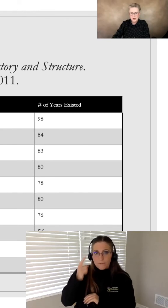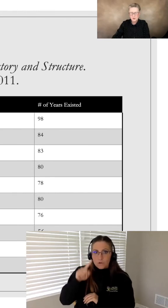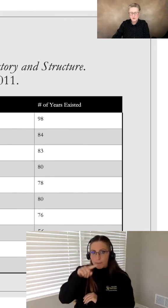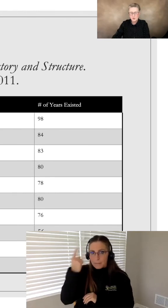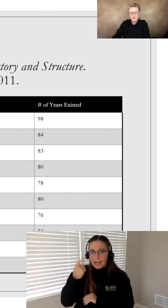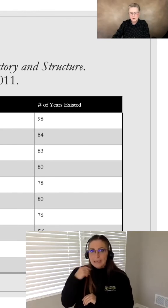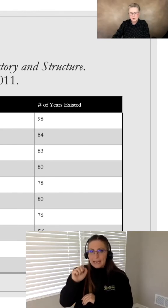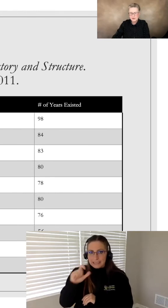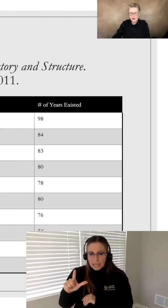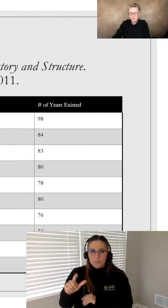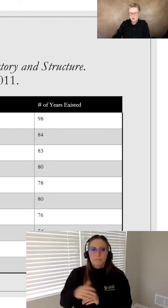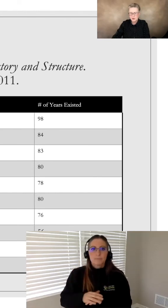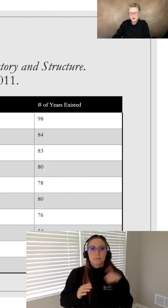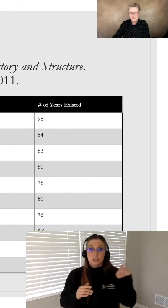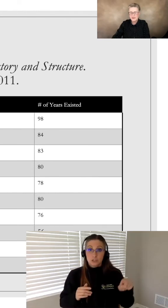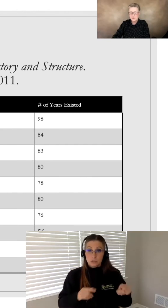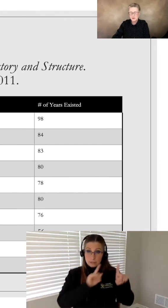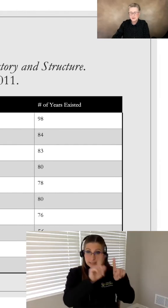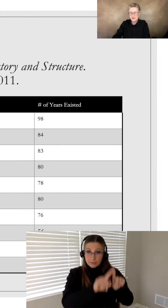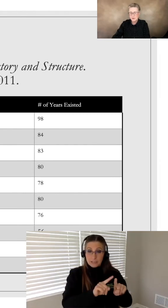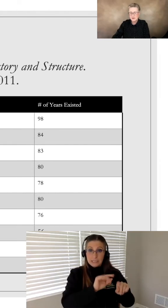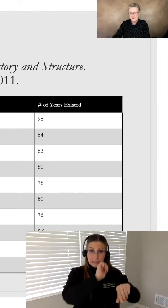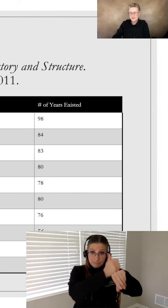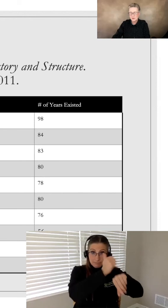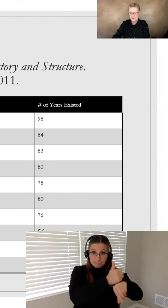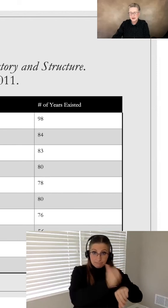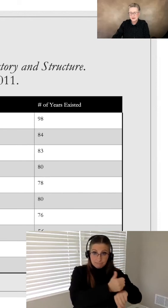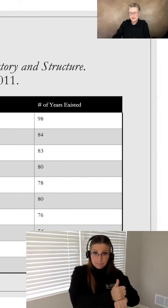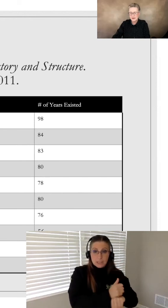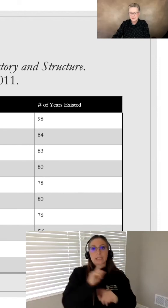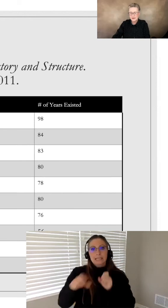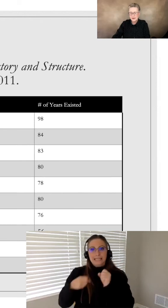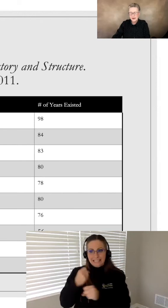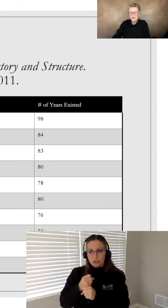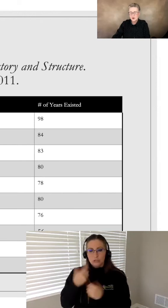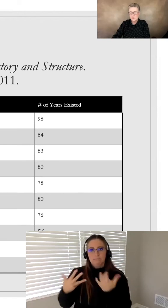and when they were established and the years that they were desegregated and the number of